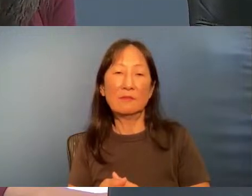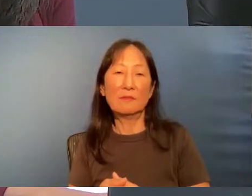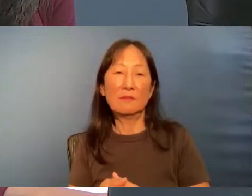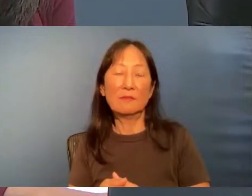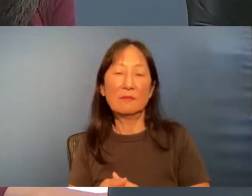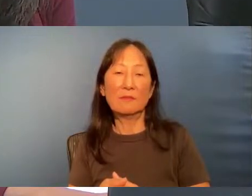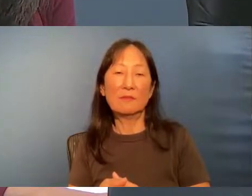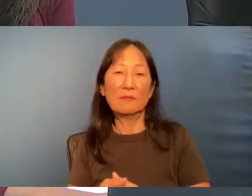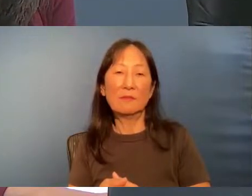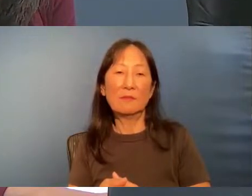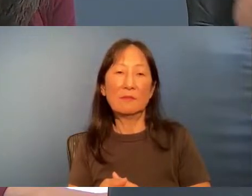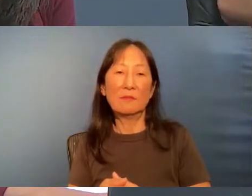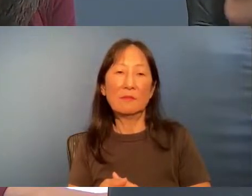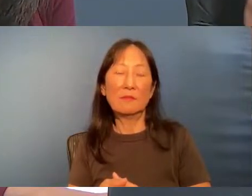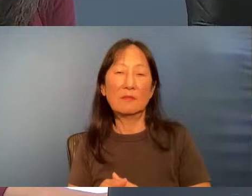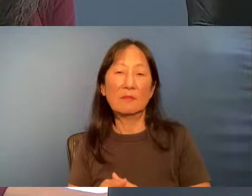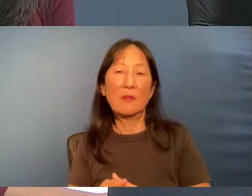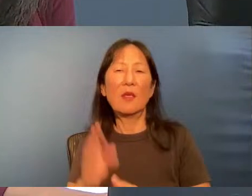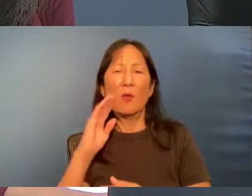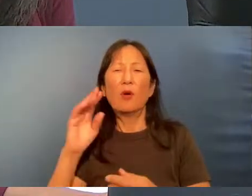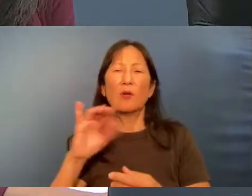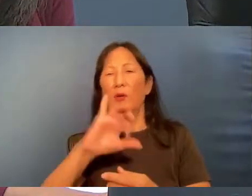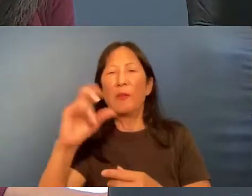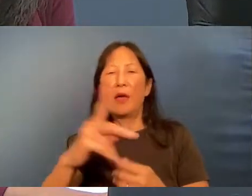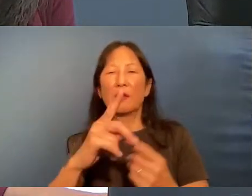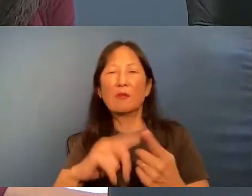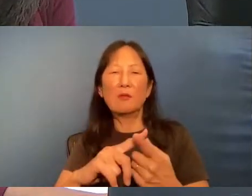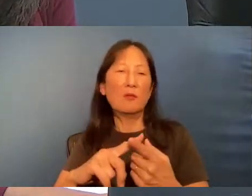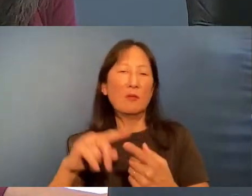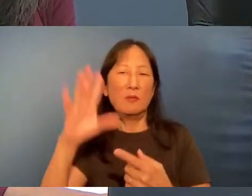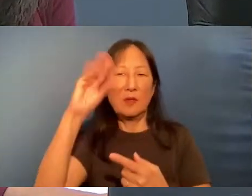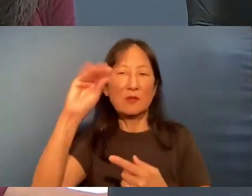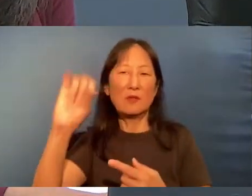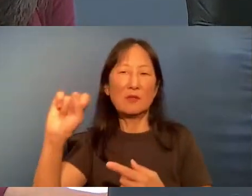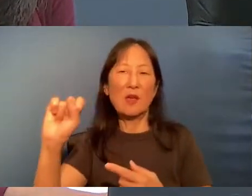All right, let's, we'll, we'll circle back to Mr. Sakamoto. In the meantime we have testimony